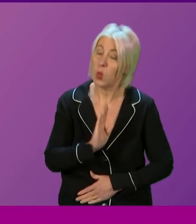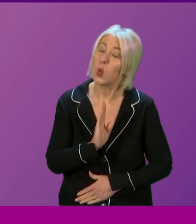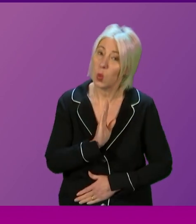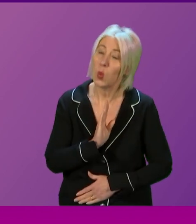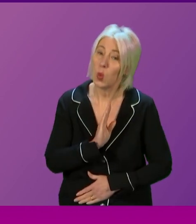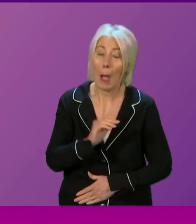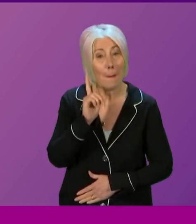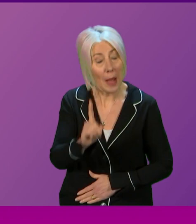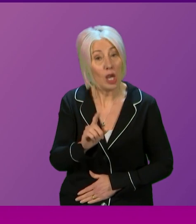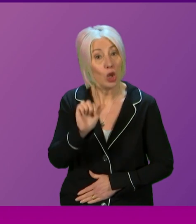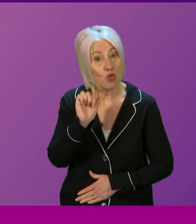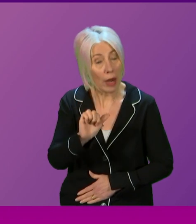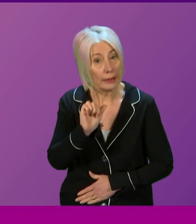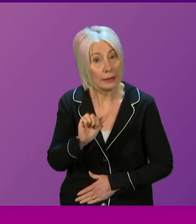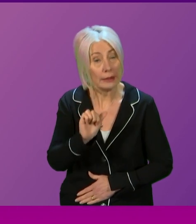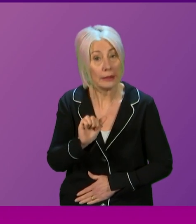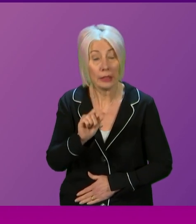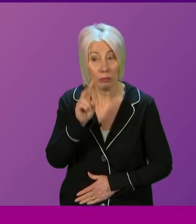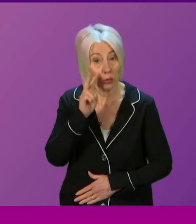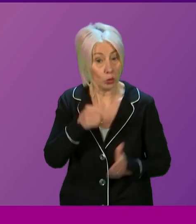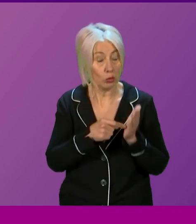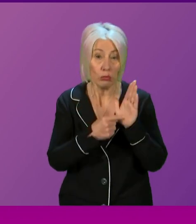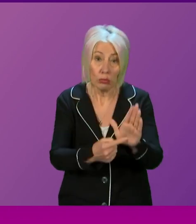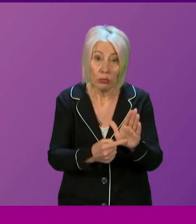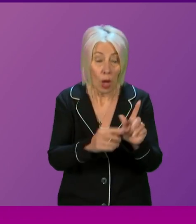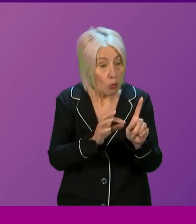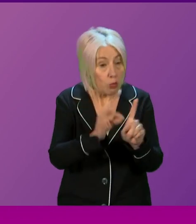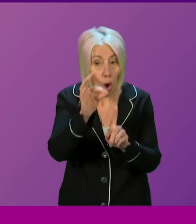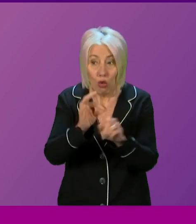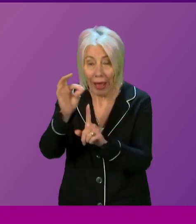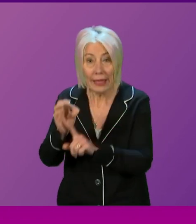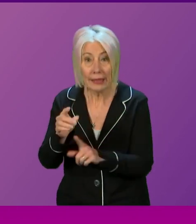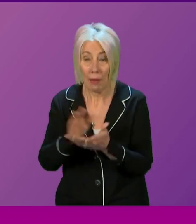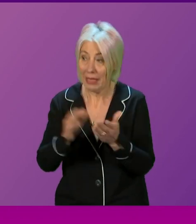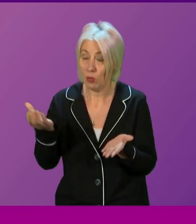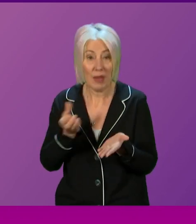However, it is right to point to progress, which that investment and the increase in